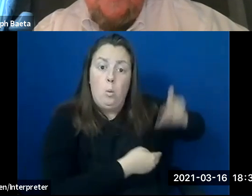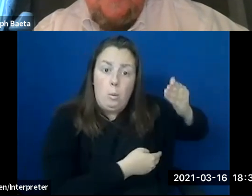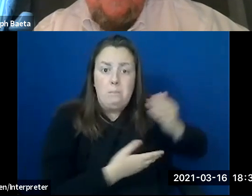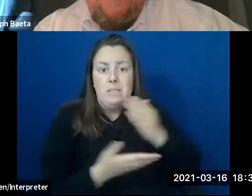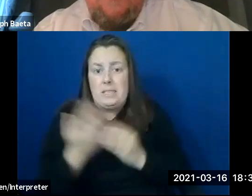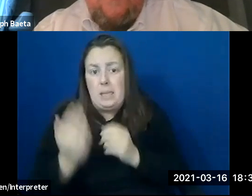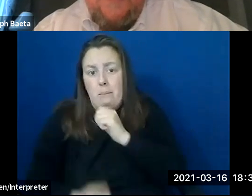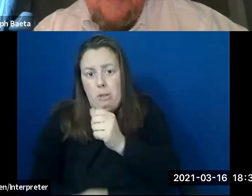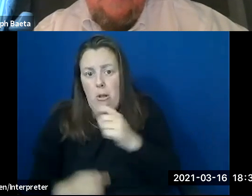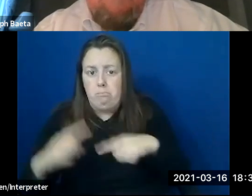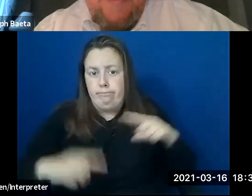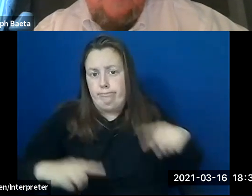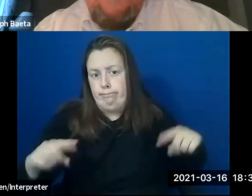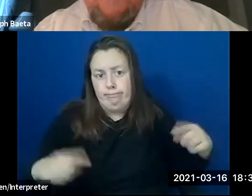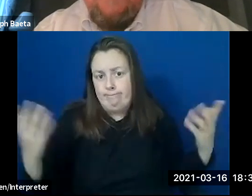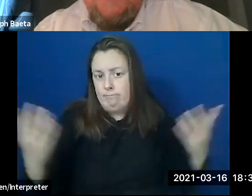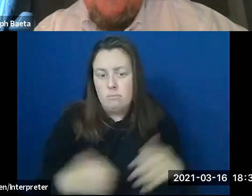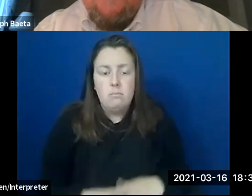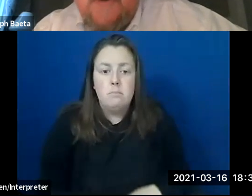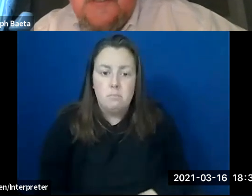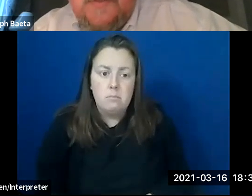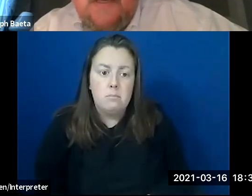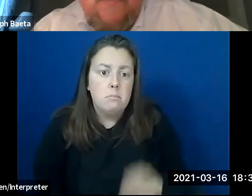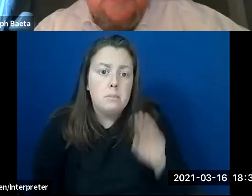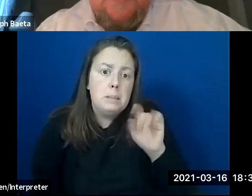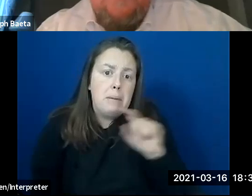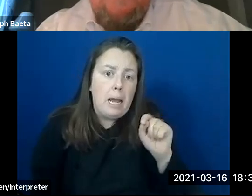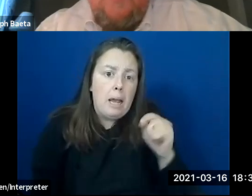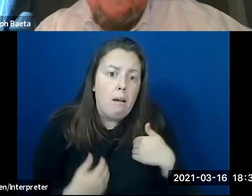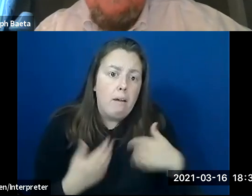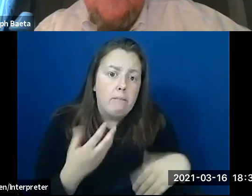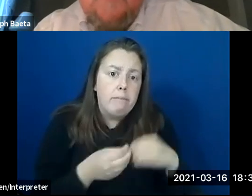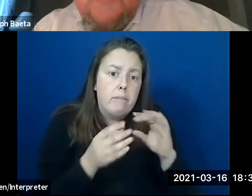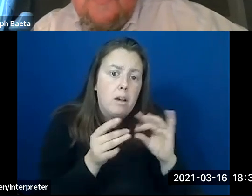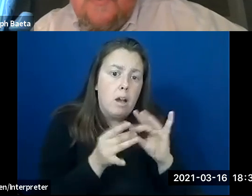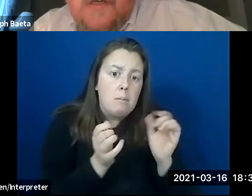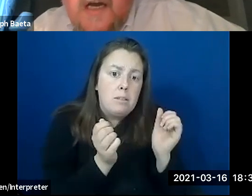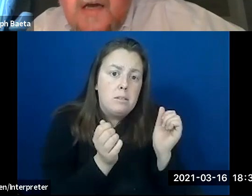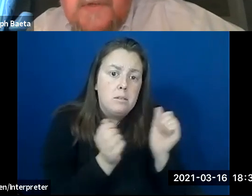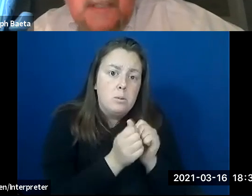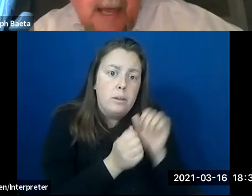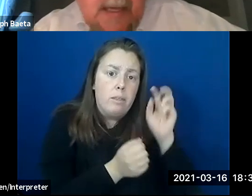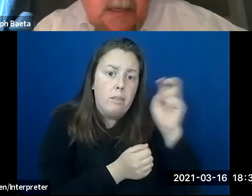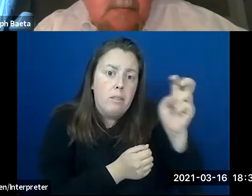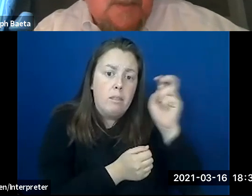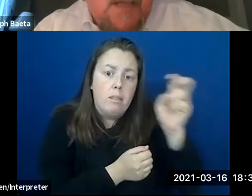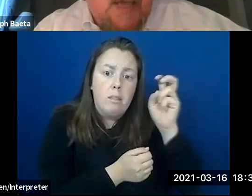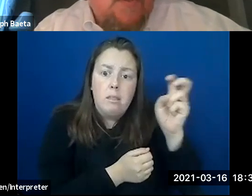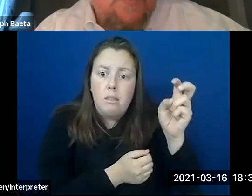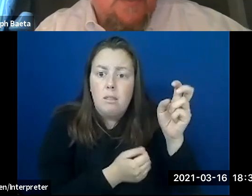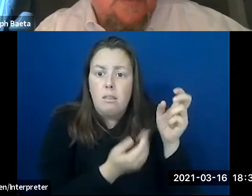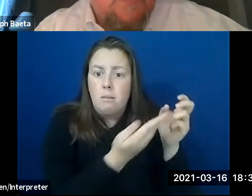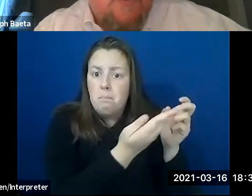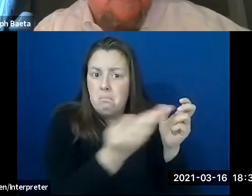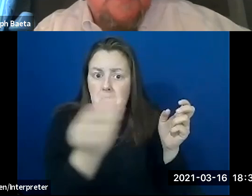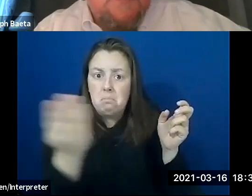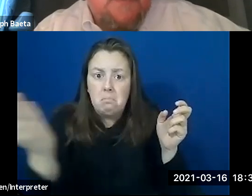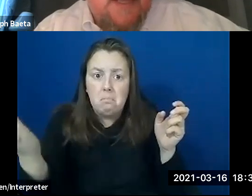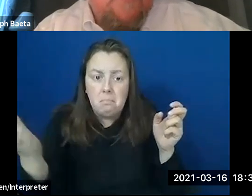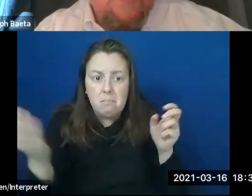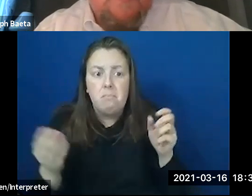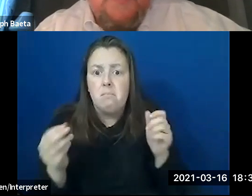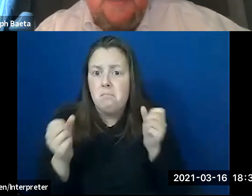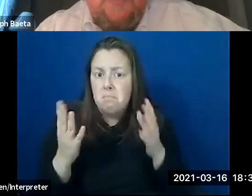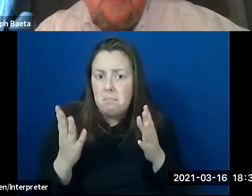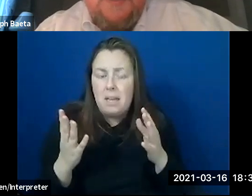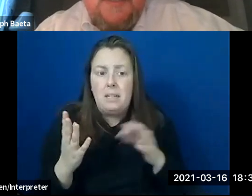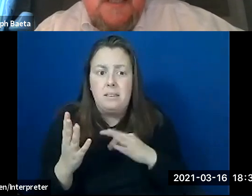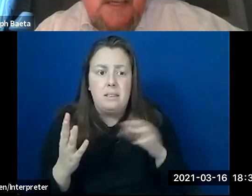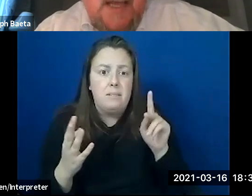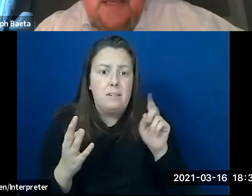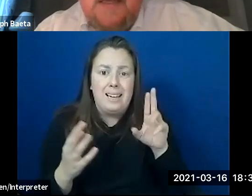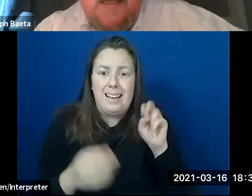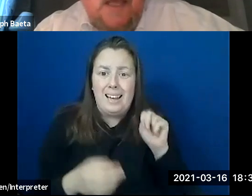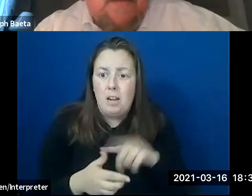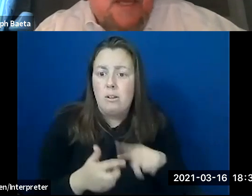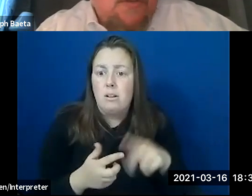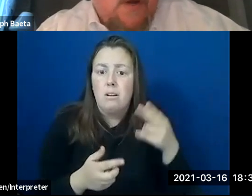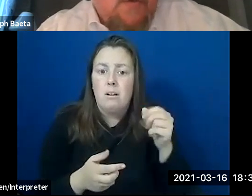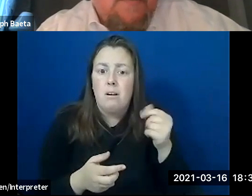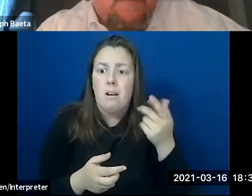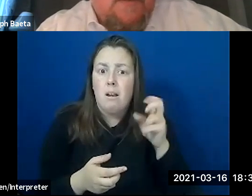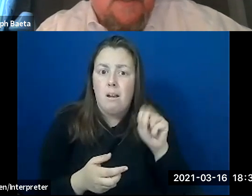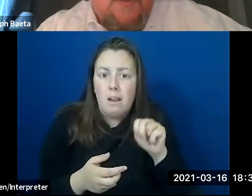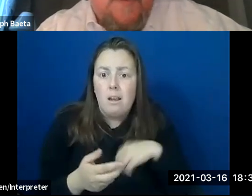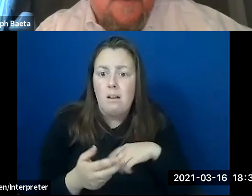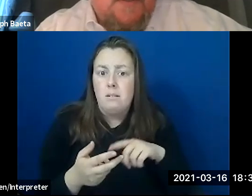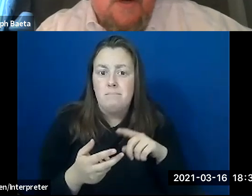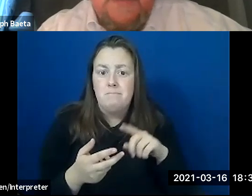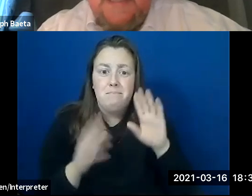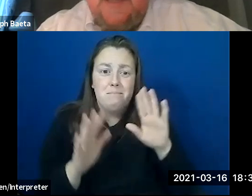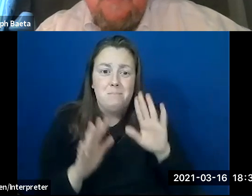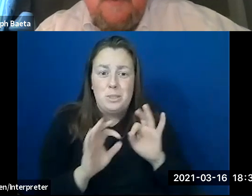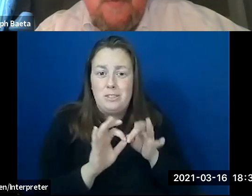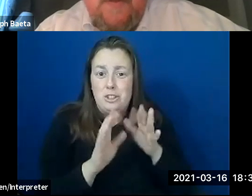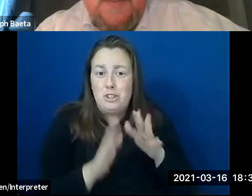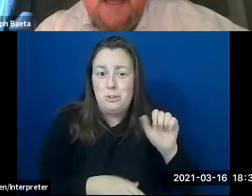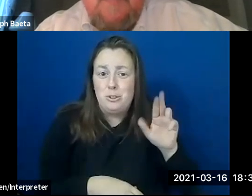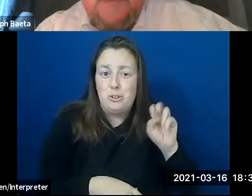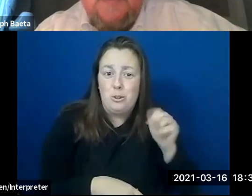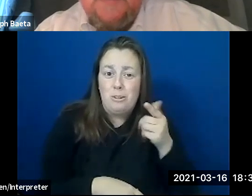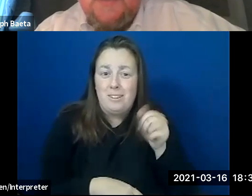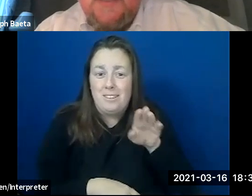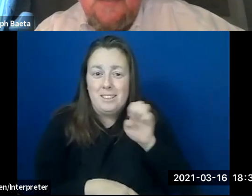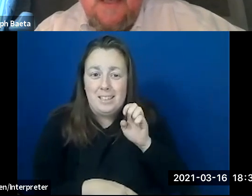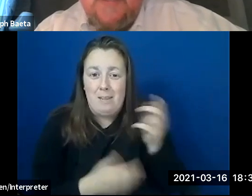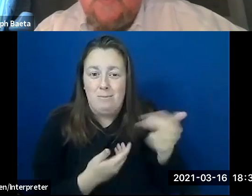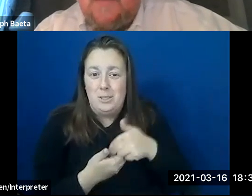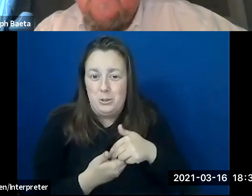Joseph Baeta: And anything that you want to add matt on transportation symbols that are with us today, Miss Bolton Luke Kagan Mr hayward are all present Aaron once for with technology today and for our wonderful and morning game for being with us and as lengthy as well.